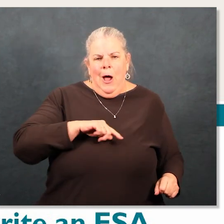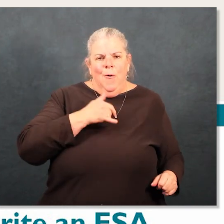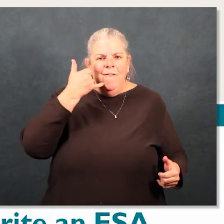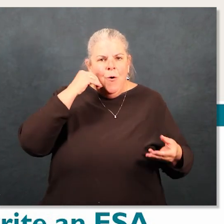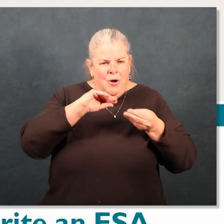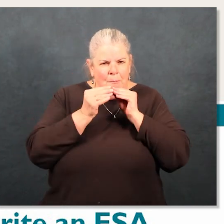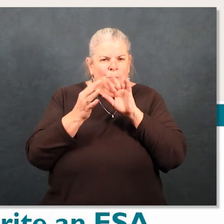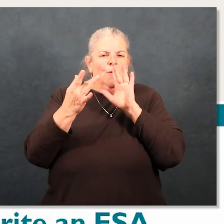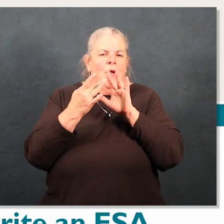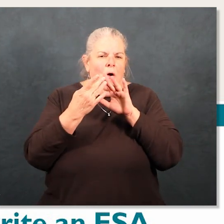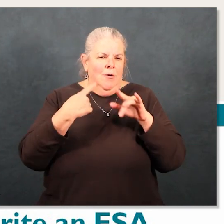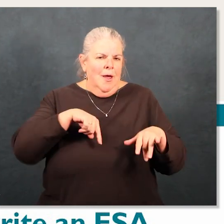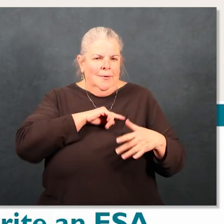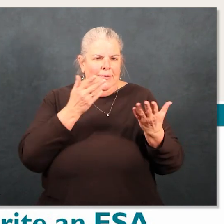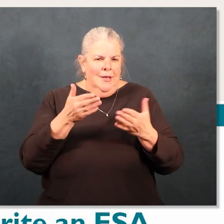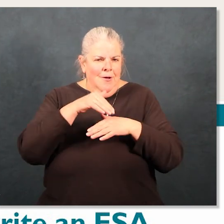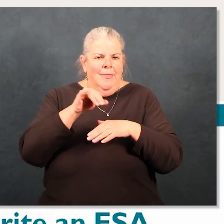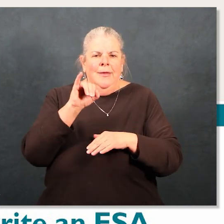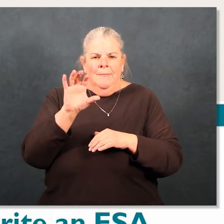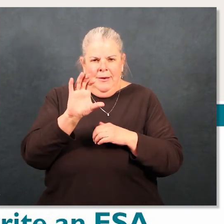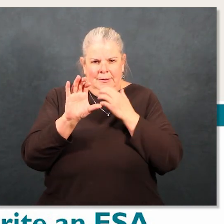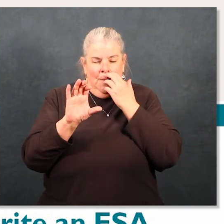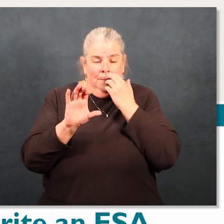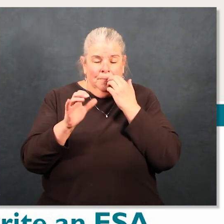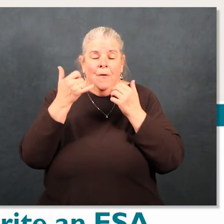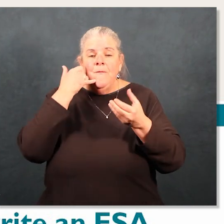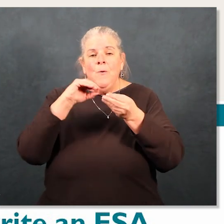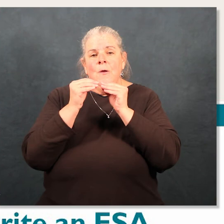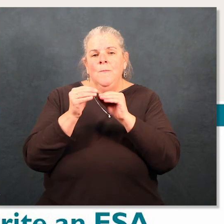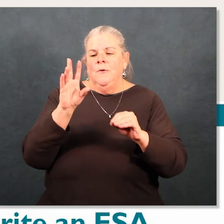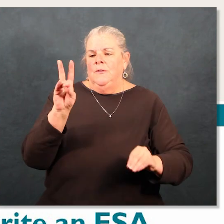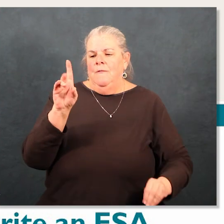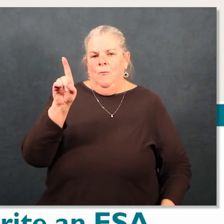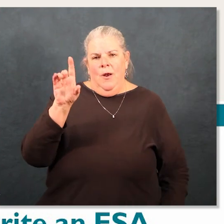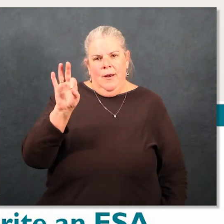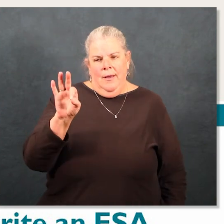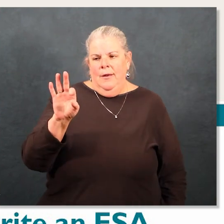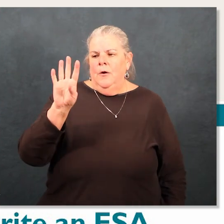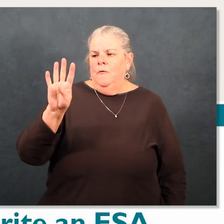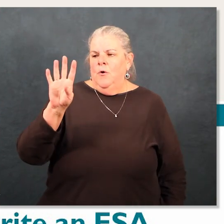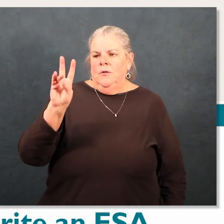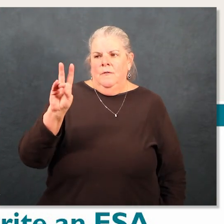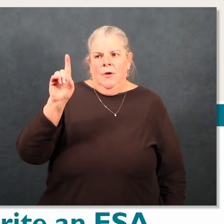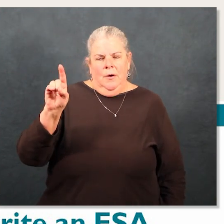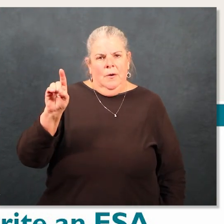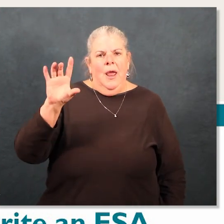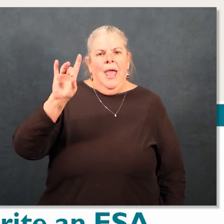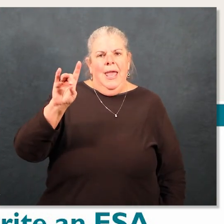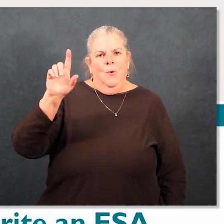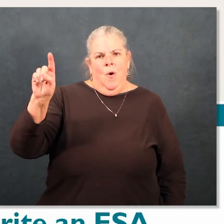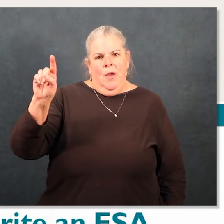at The Independence Center. It's 719-471-8181.